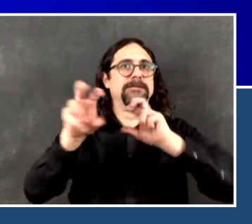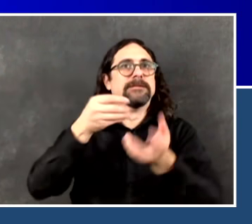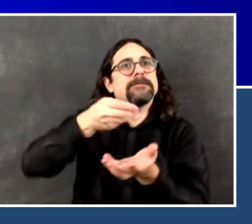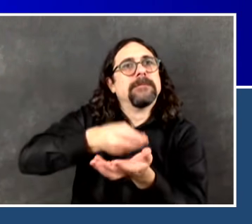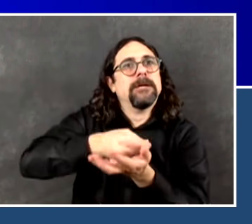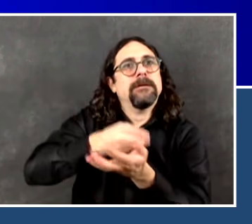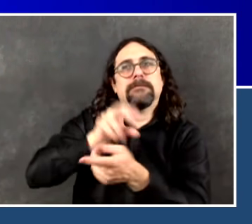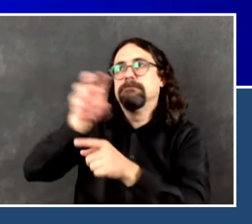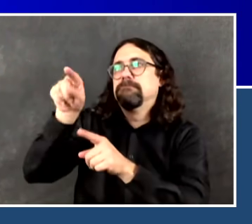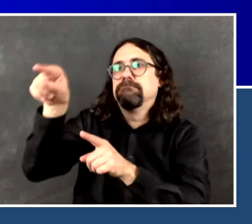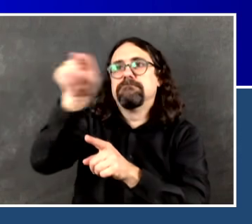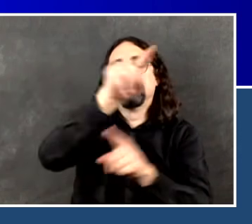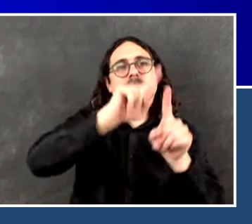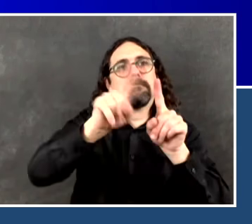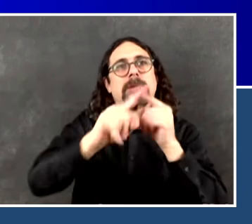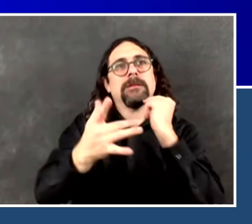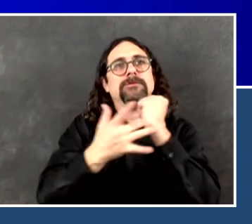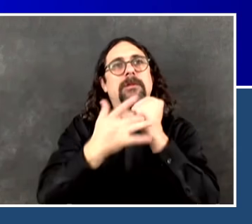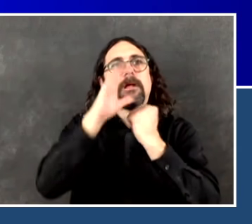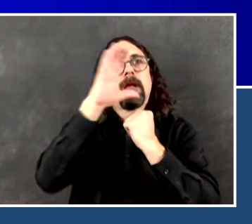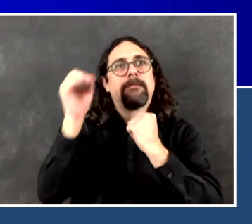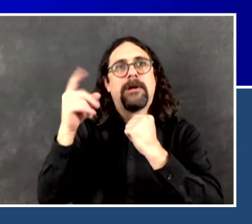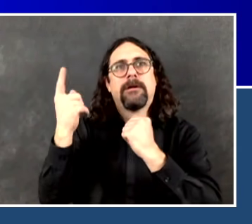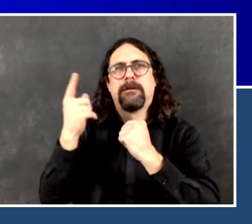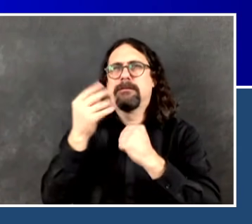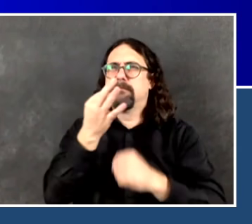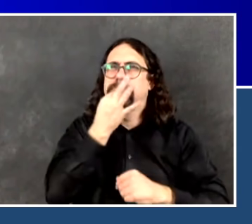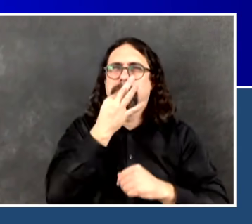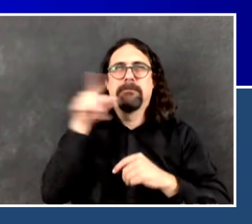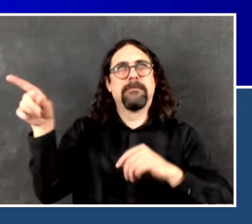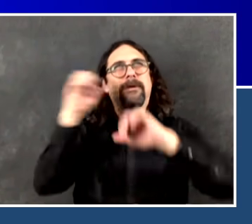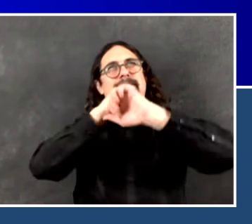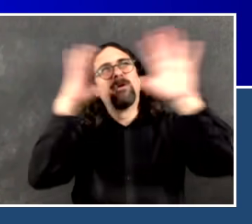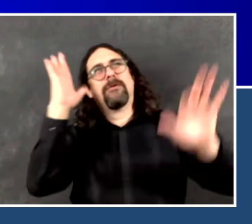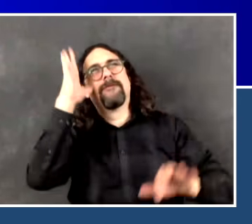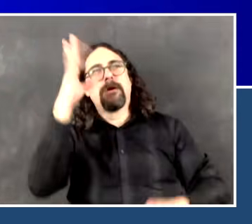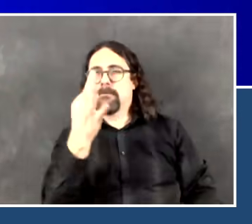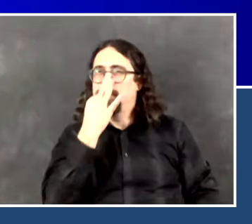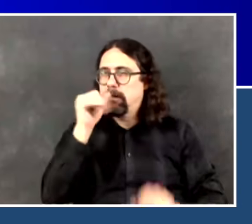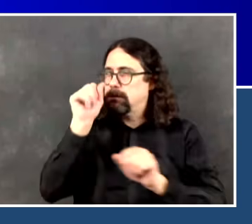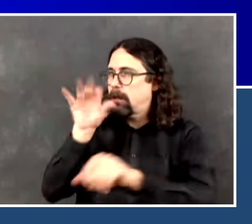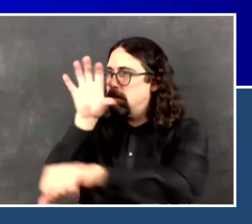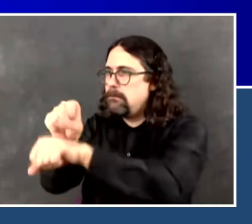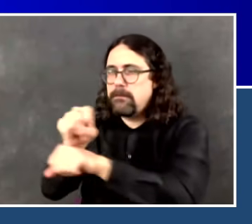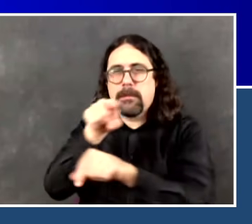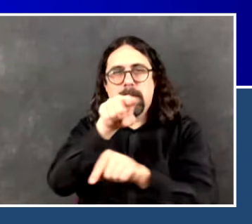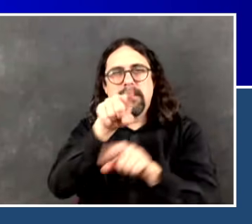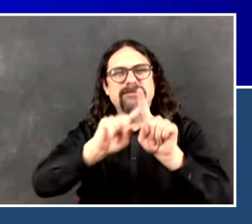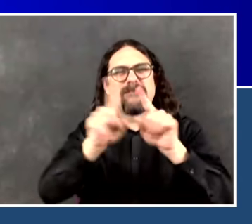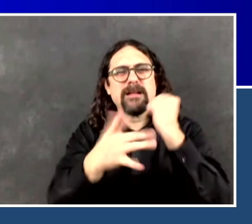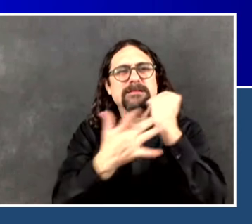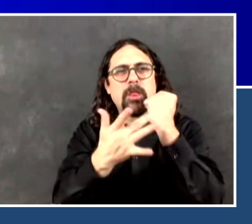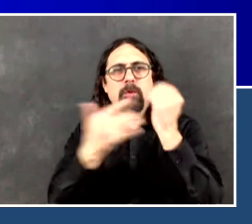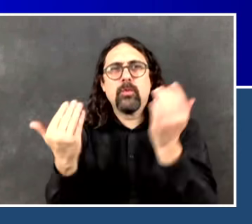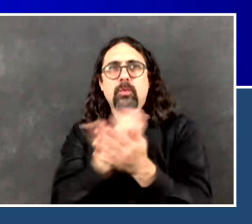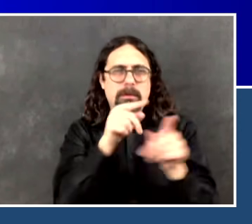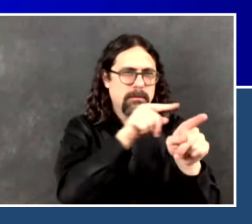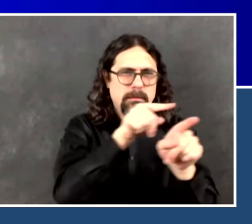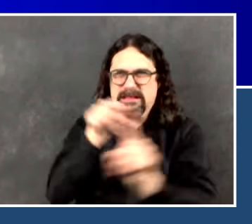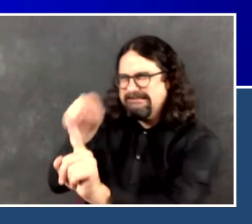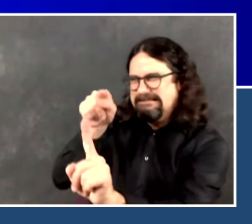COMPANIES THAT